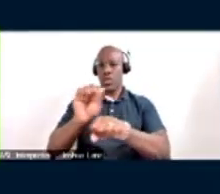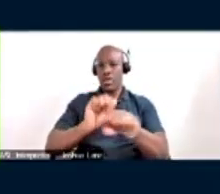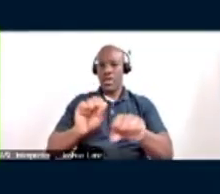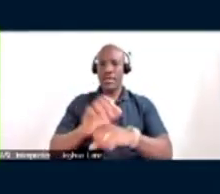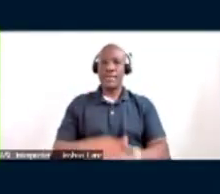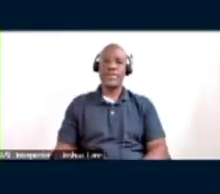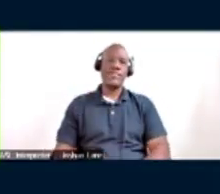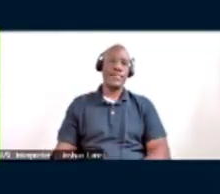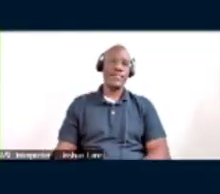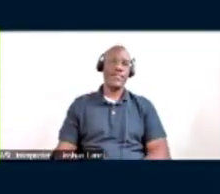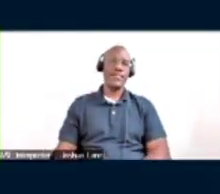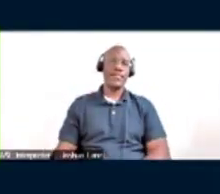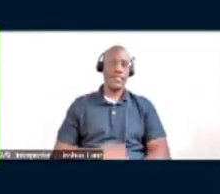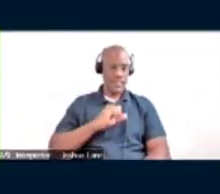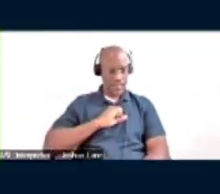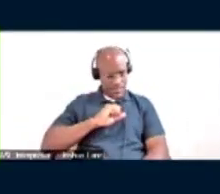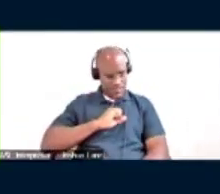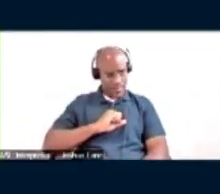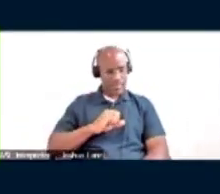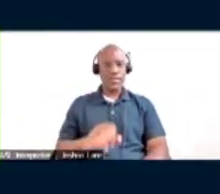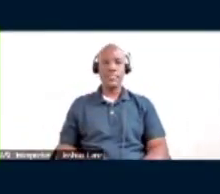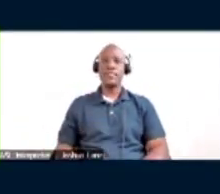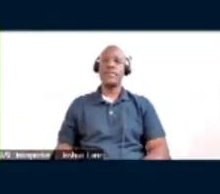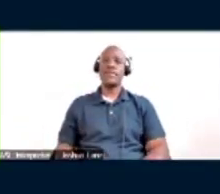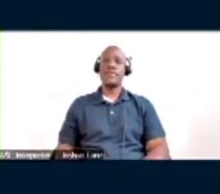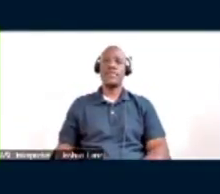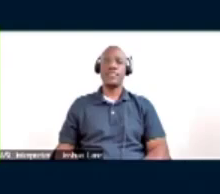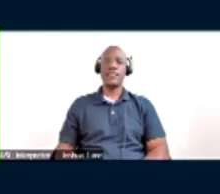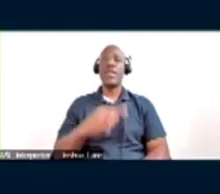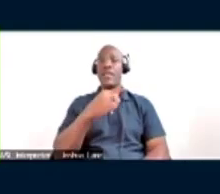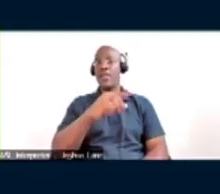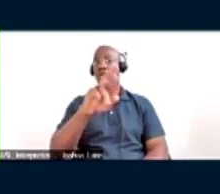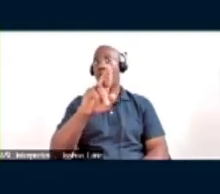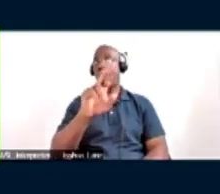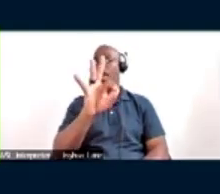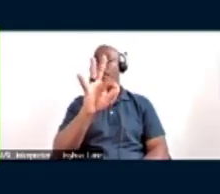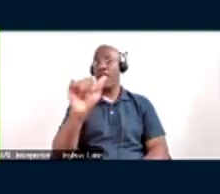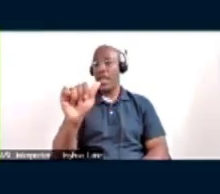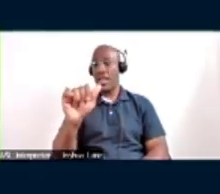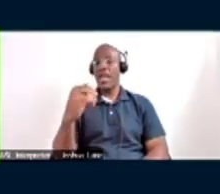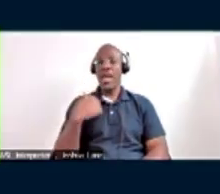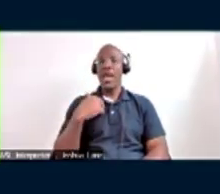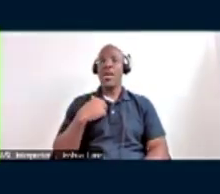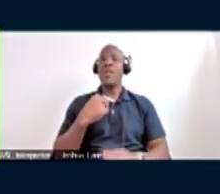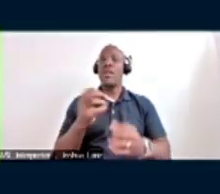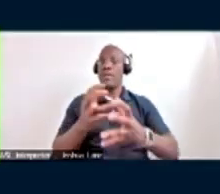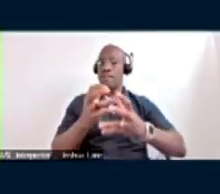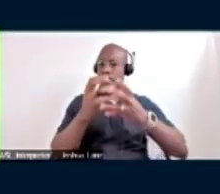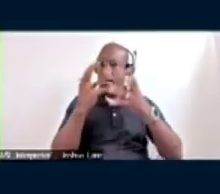So, this RFA gets a large number of applications